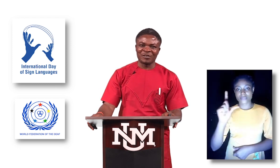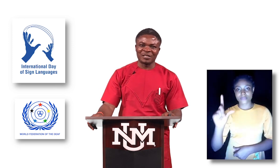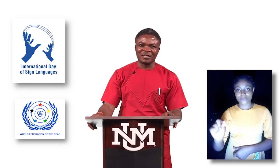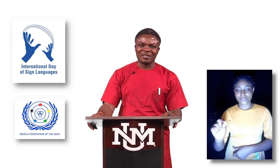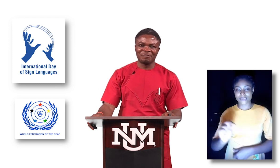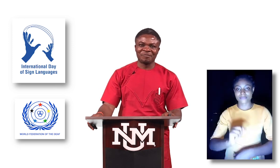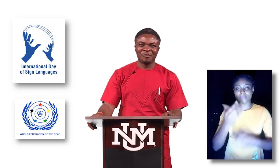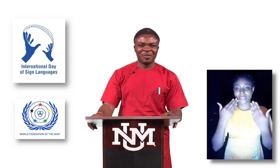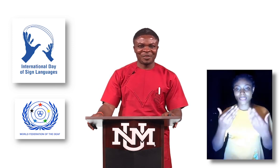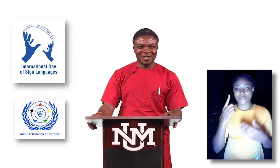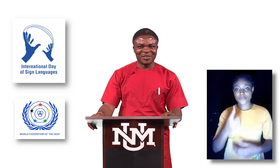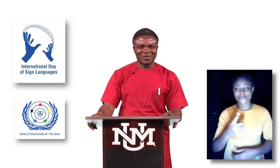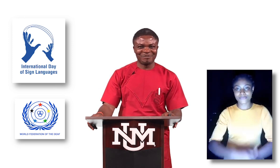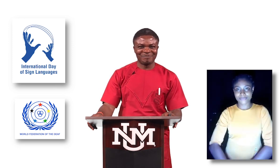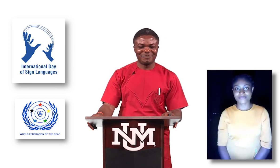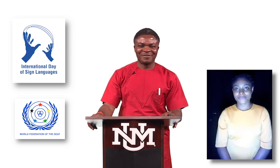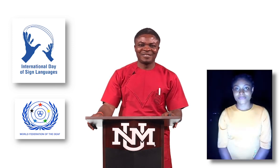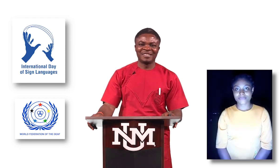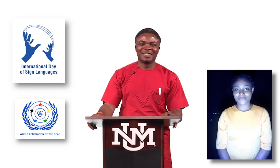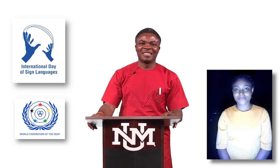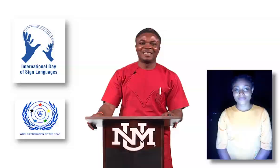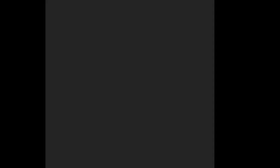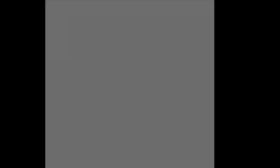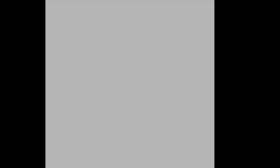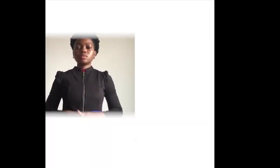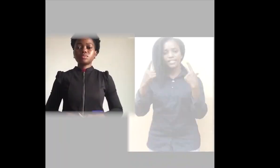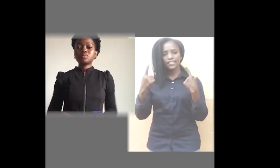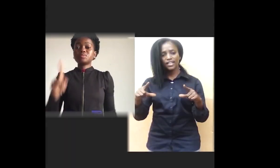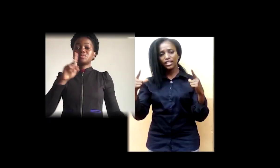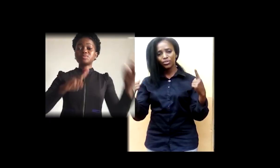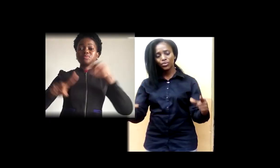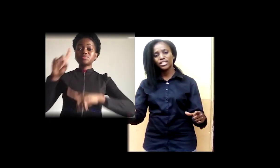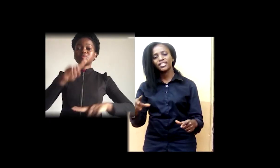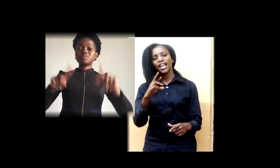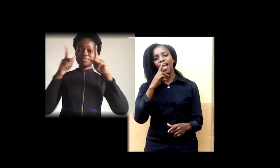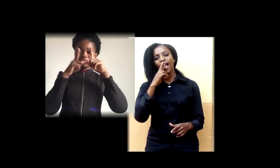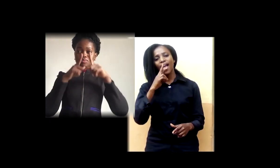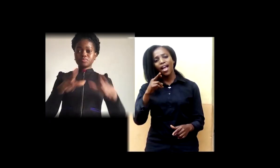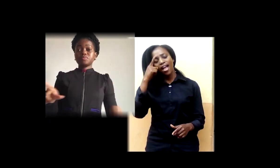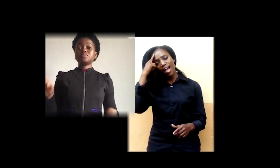Thank You! languages are forever!